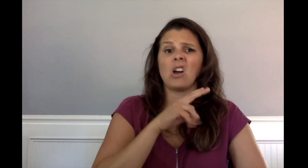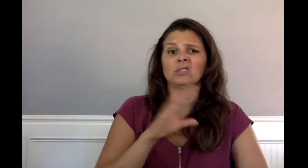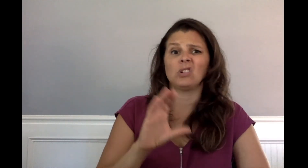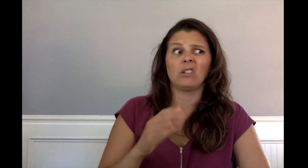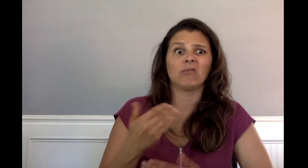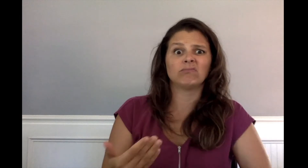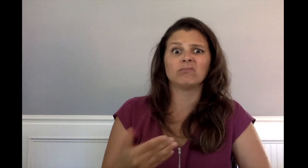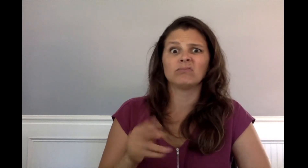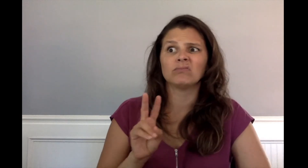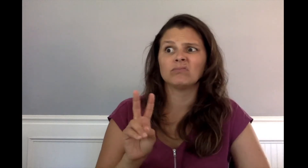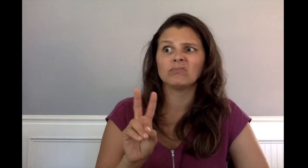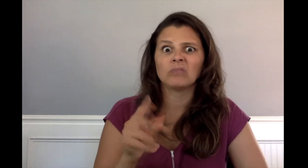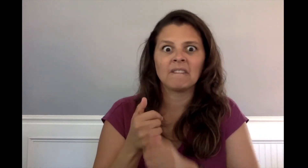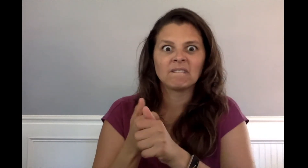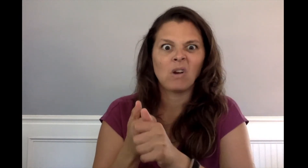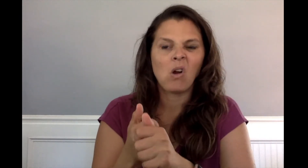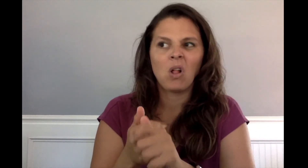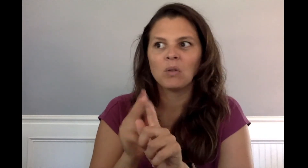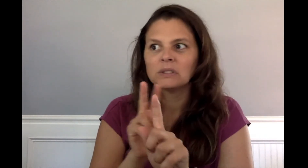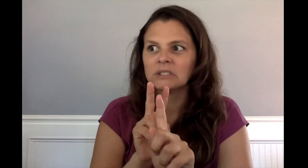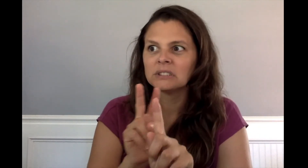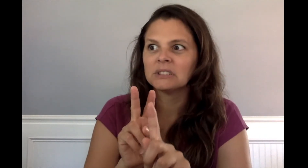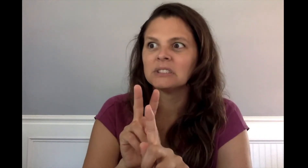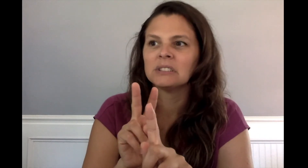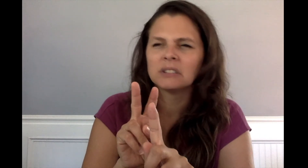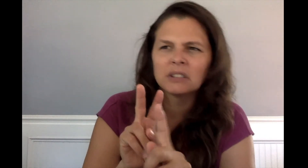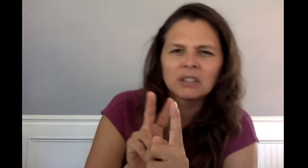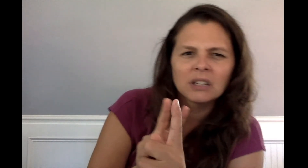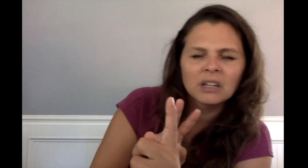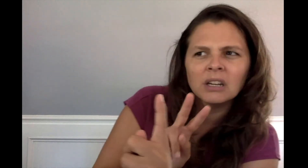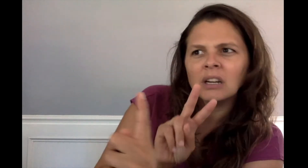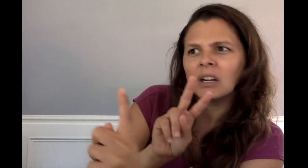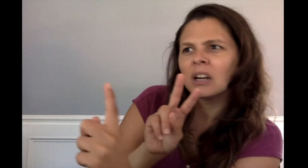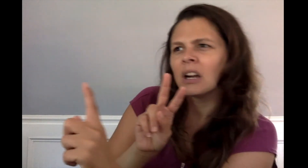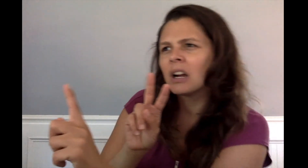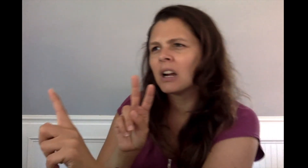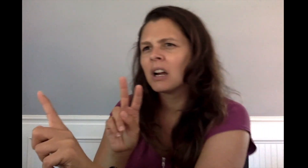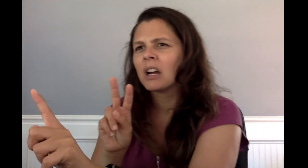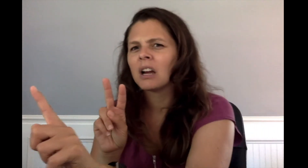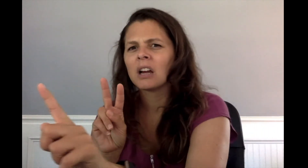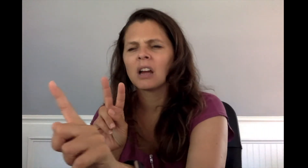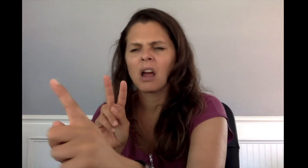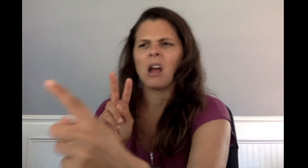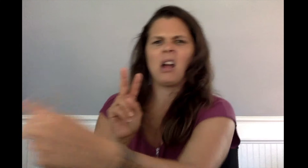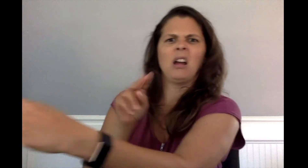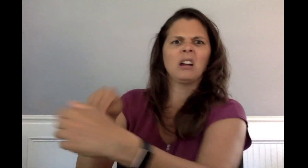Charlie and Frog trailed Toni as she circled around the castle